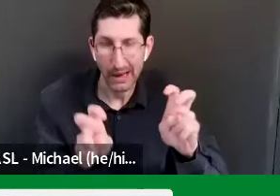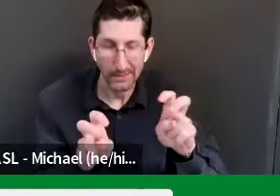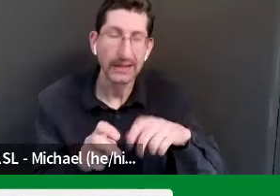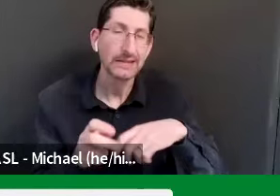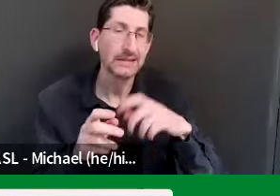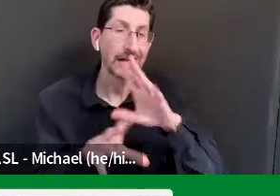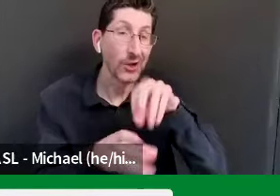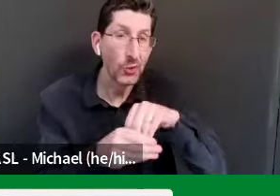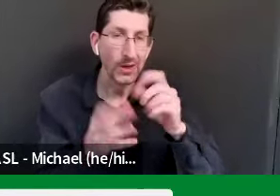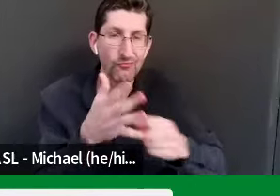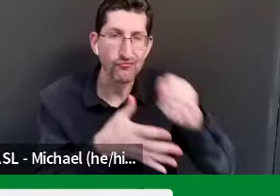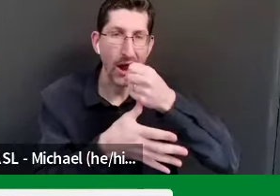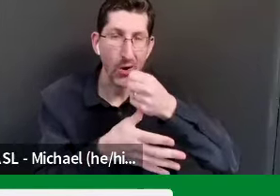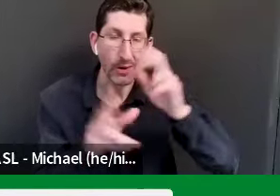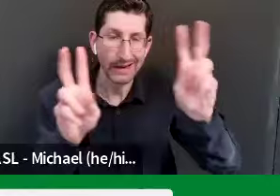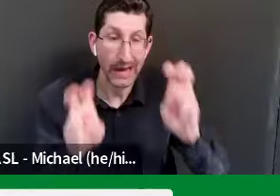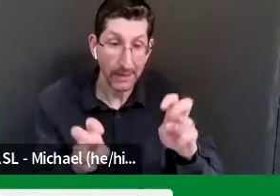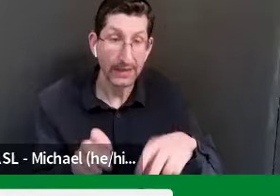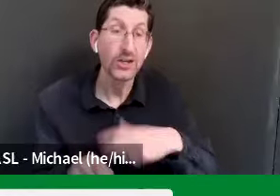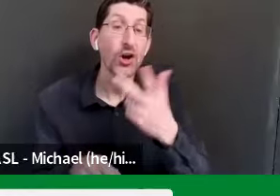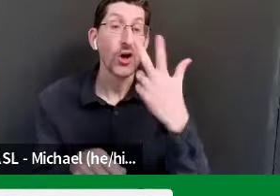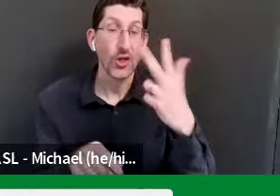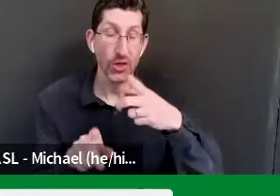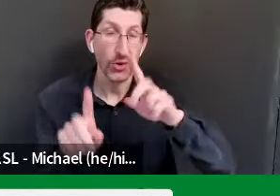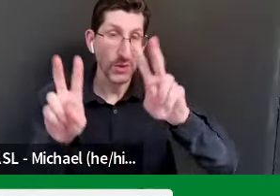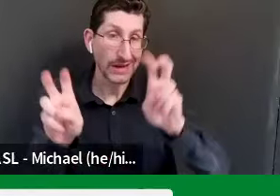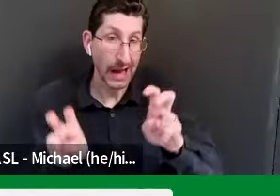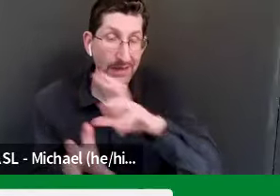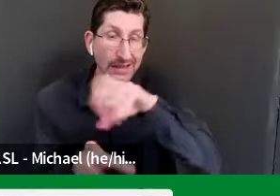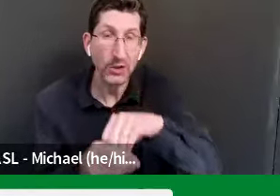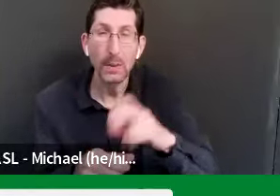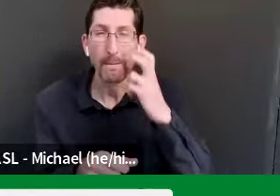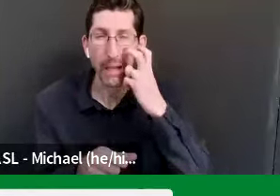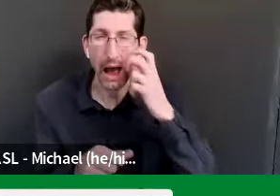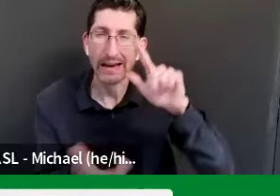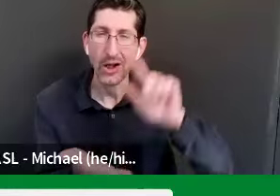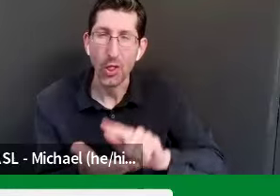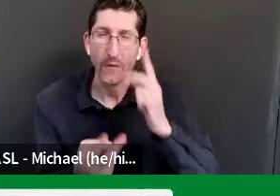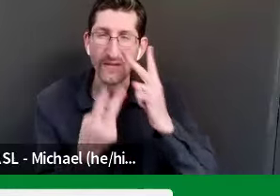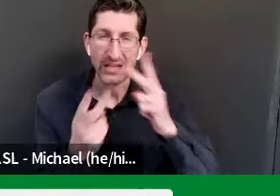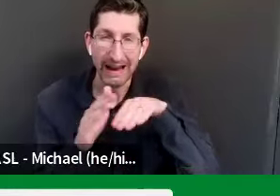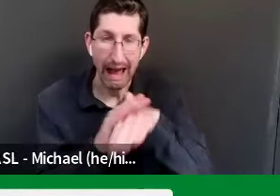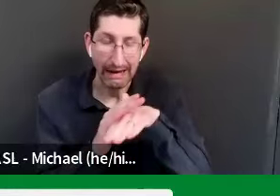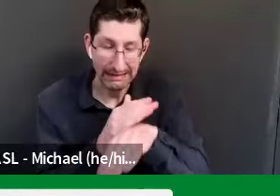RESPONSIBILITIES FOCUSSED ON KEY PRIORITY AREAS. THREE OF THE BUS AND SUBWAY